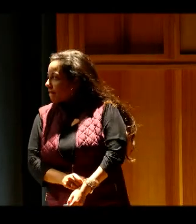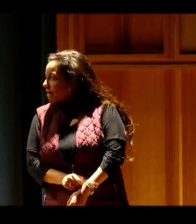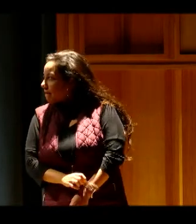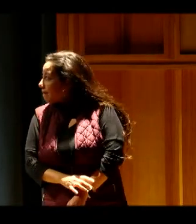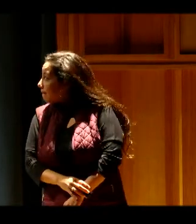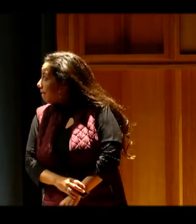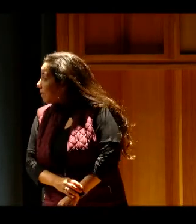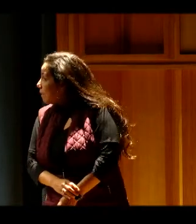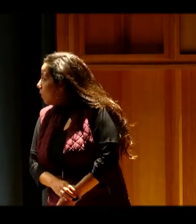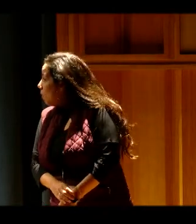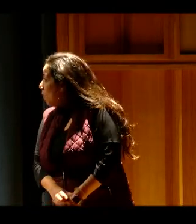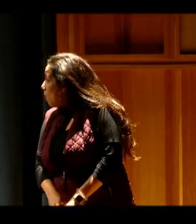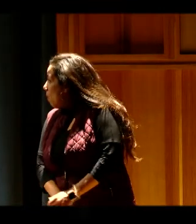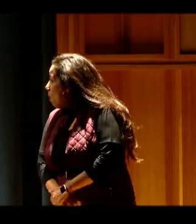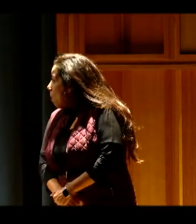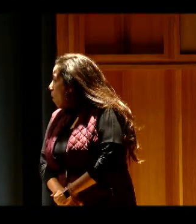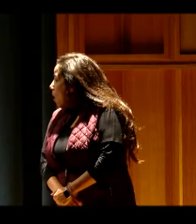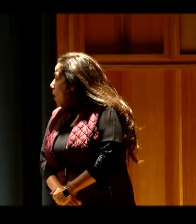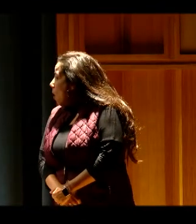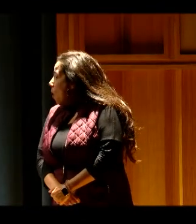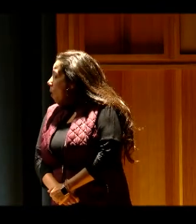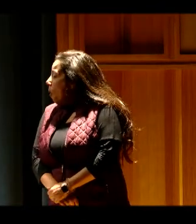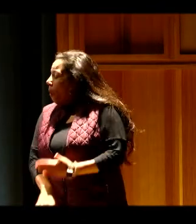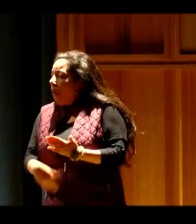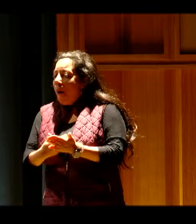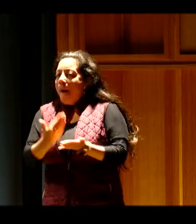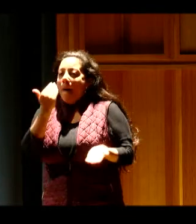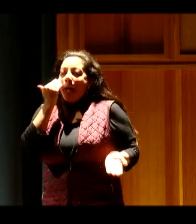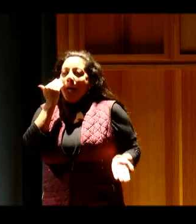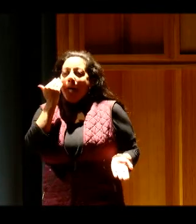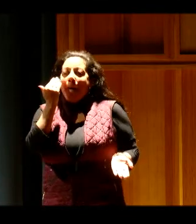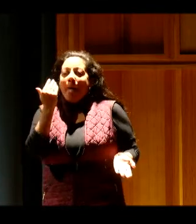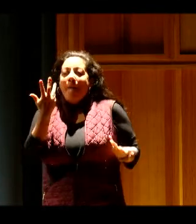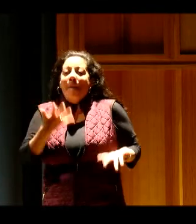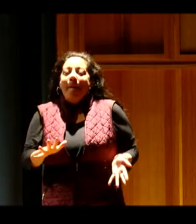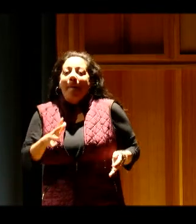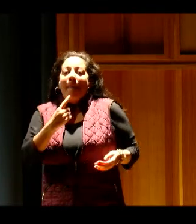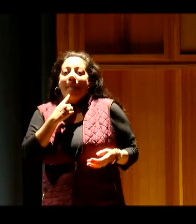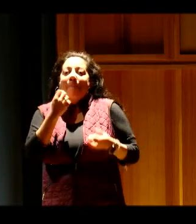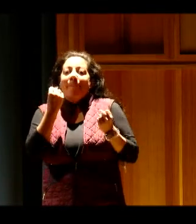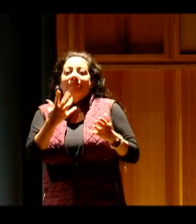We all know and it's been said many, many times today that the